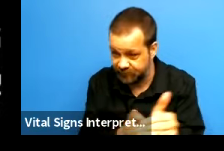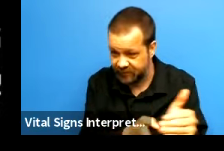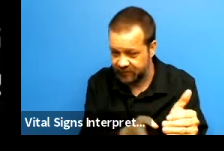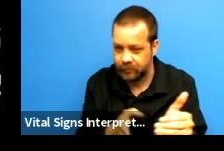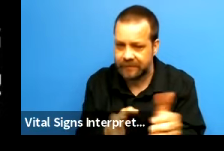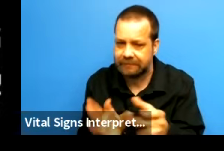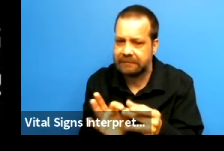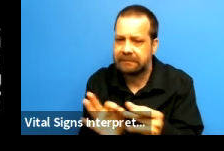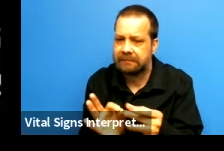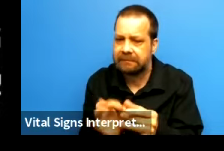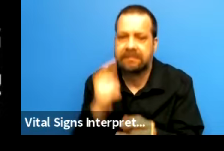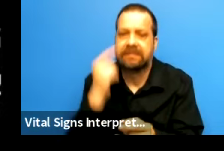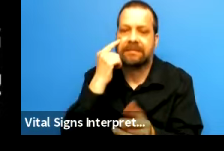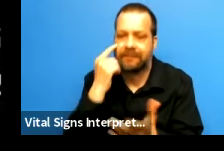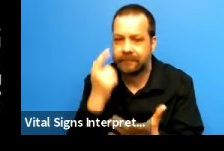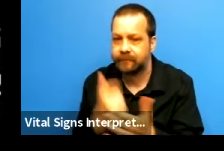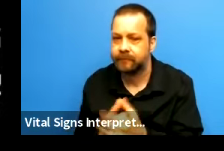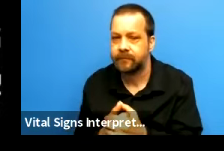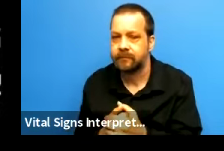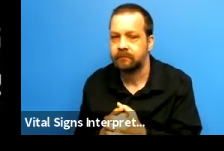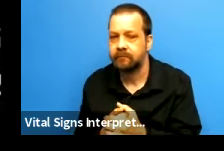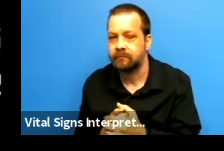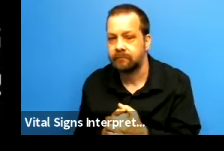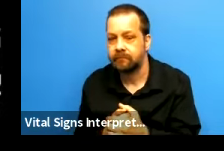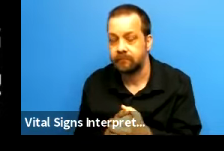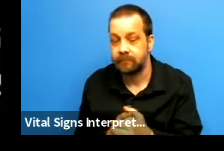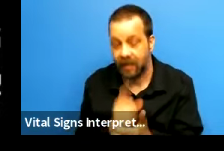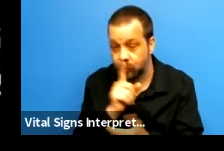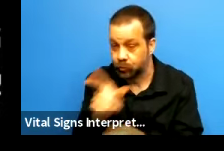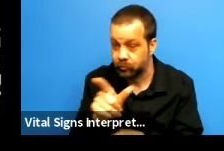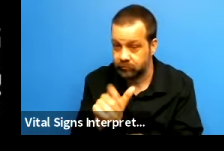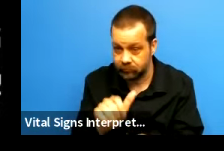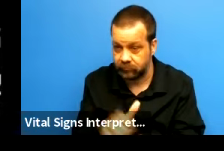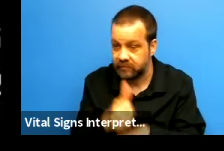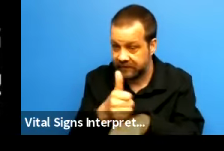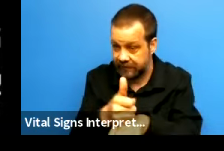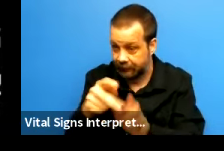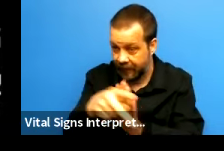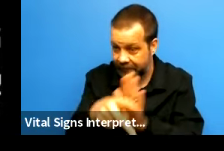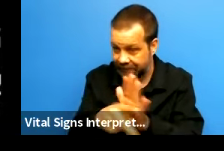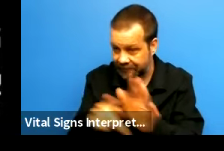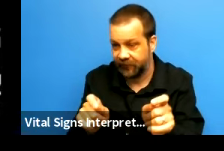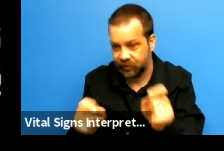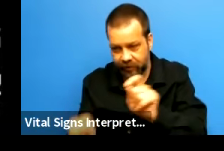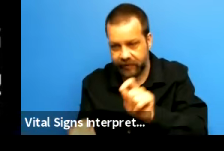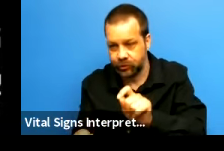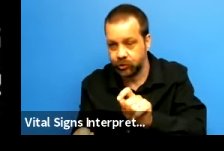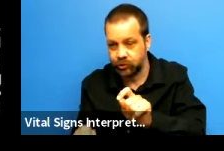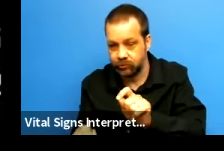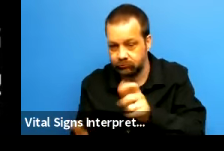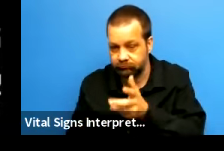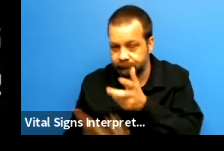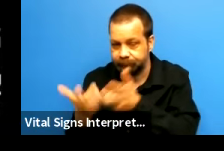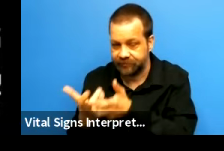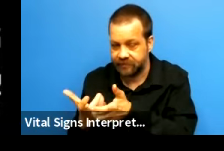Make sure you have policies that should be changing because of COVID-19,